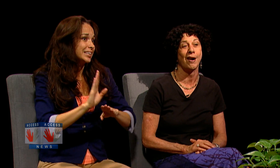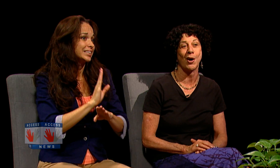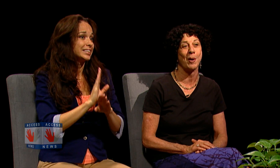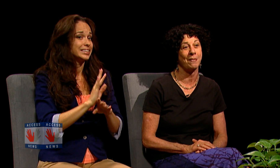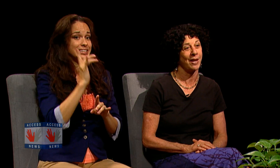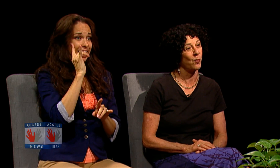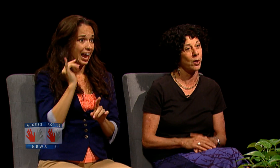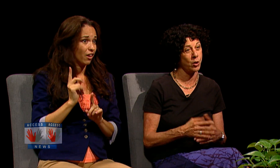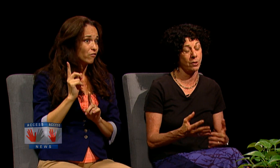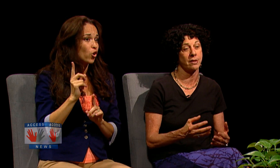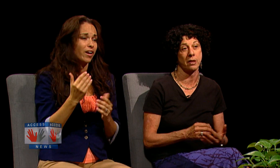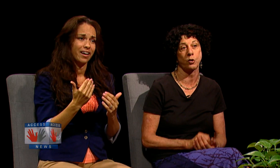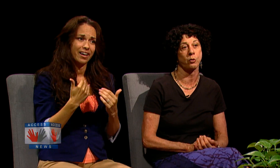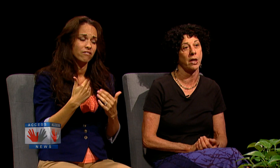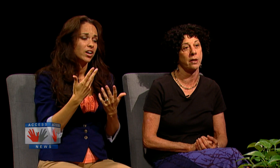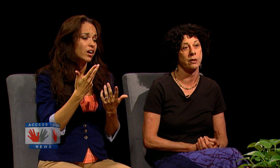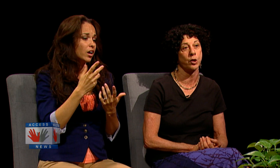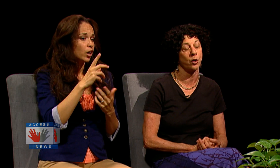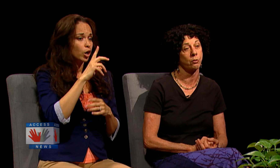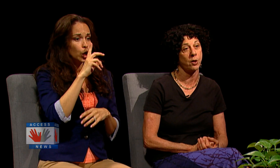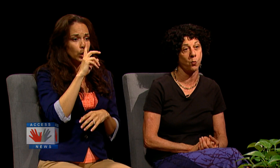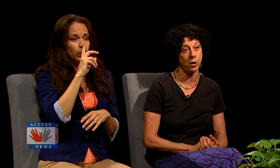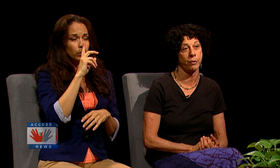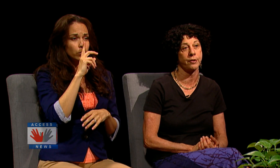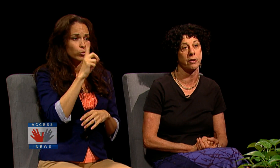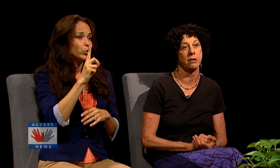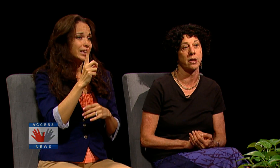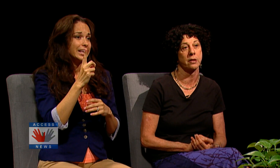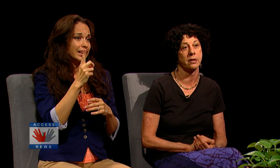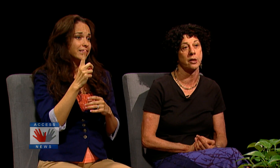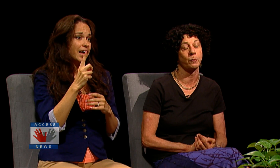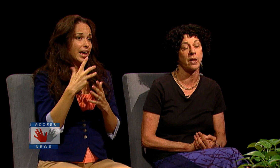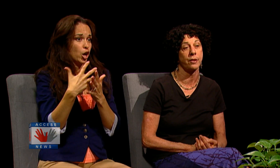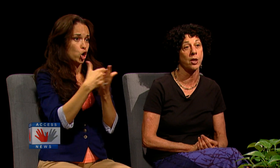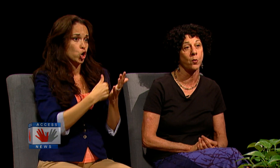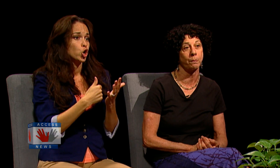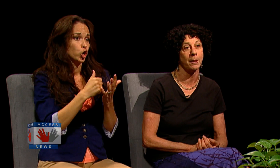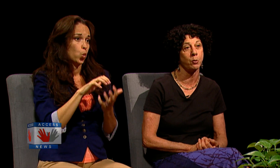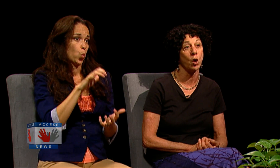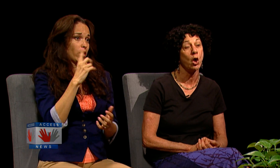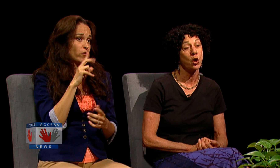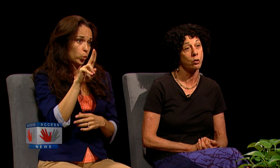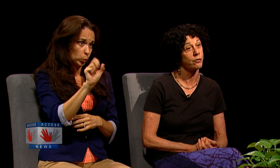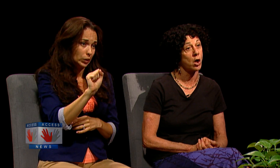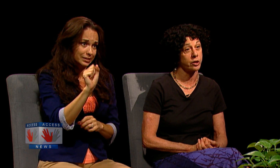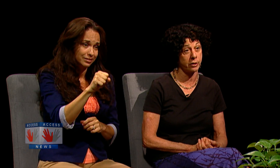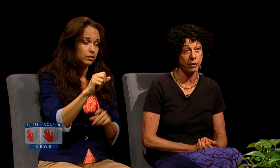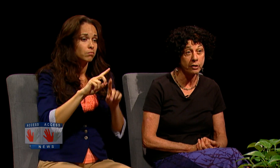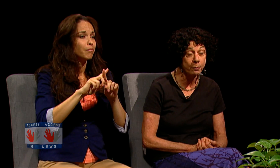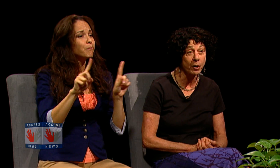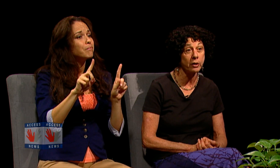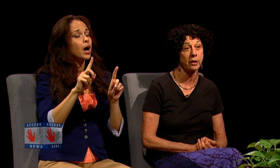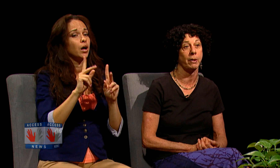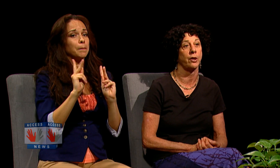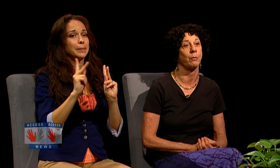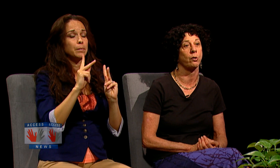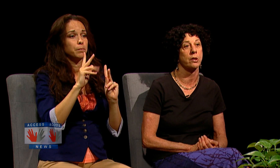AND WHAT YOU HAD SAID, CREATED GREAT WEALTH THROUGH THE UNITED STATES. BUT I THINK WHEN PEOPLE SORT OF TALK STEREOTYPICALLY ABOUT IMMIGRANTS,